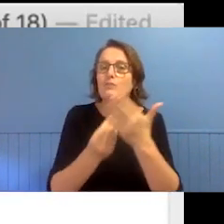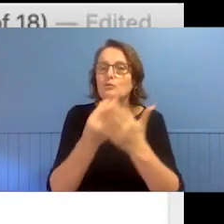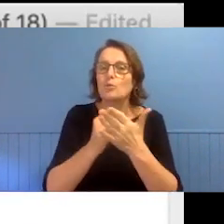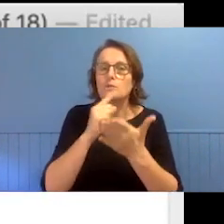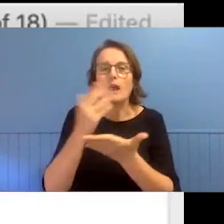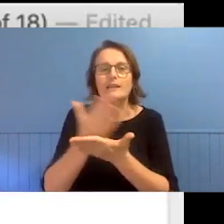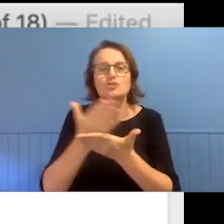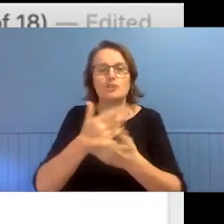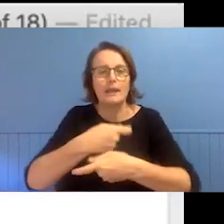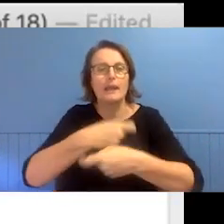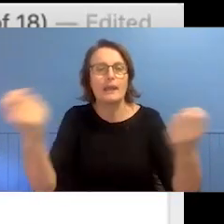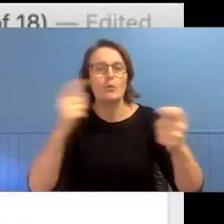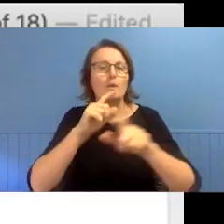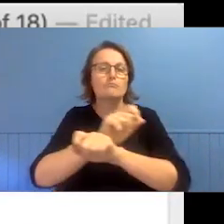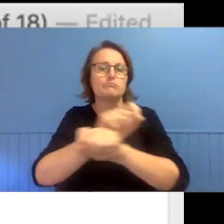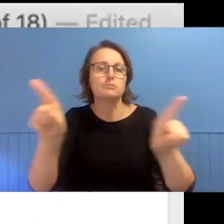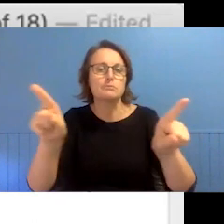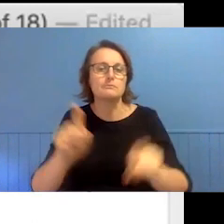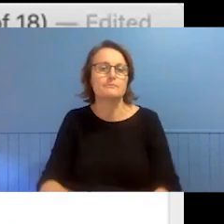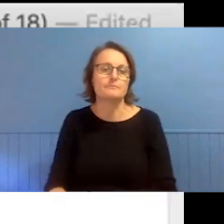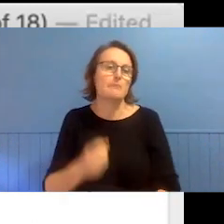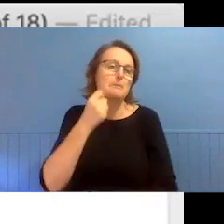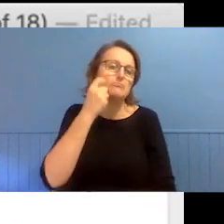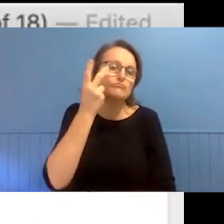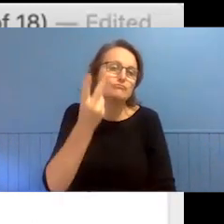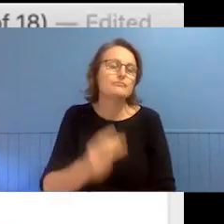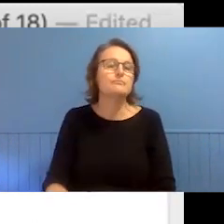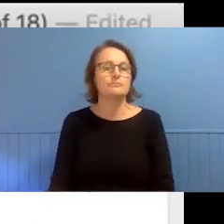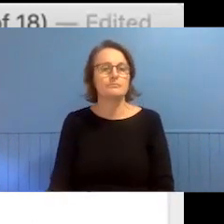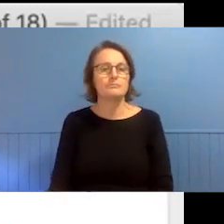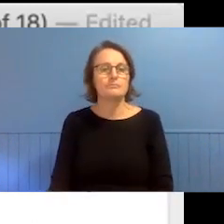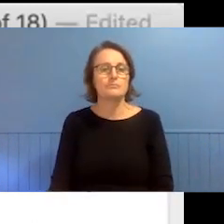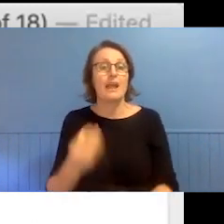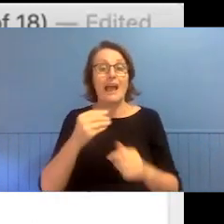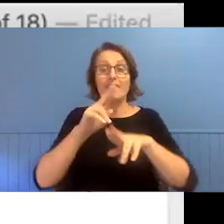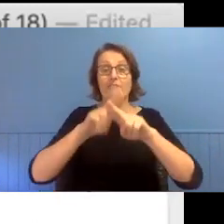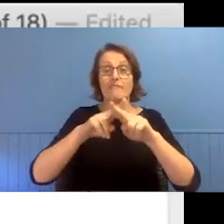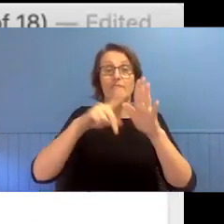around in the next couple of days. A fact sheet that I mentioned today